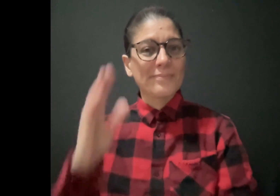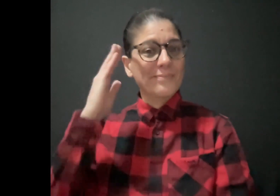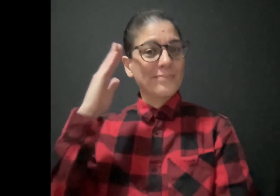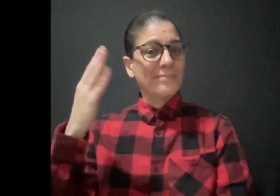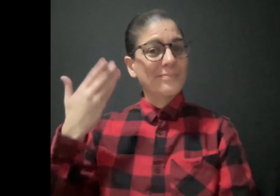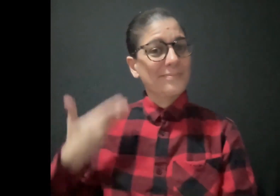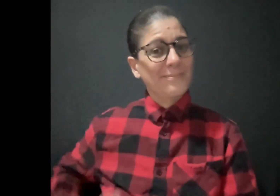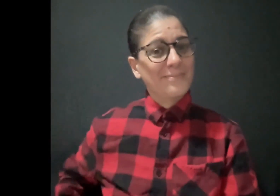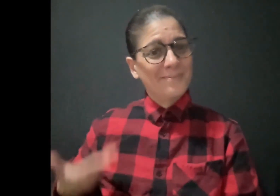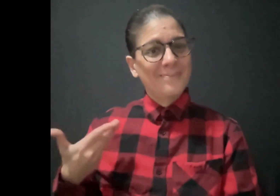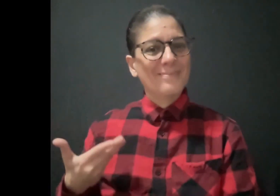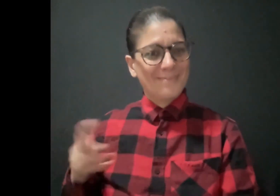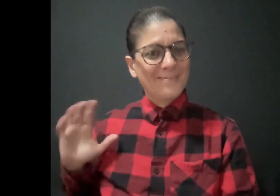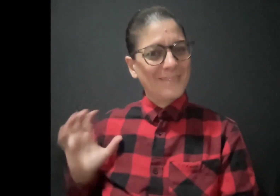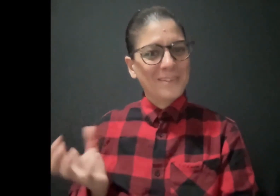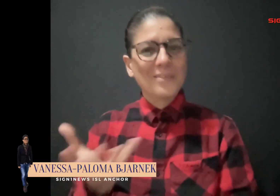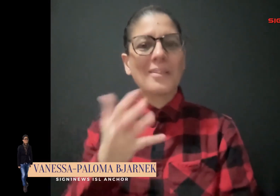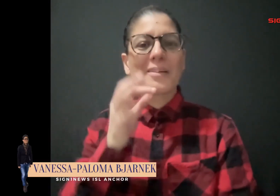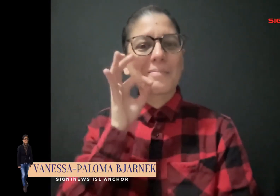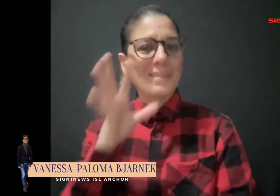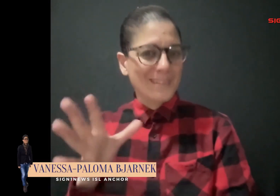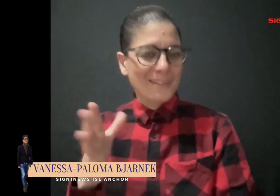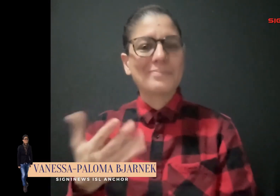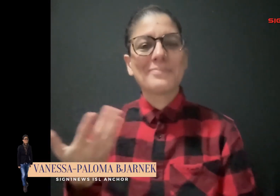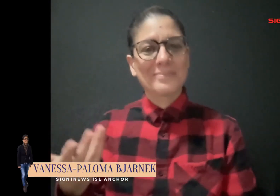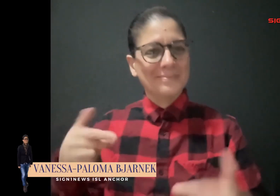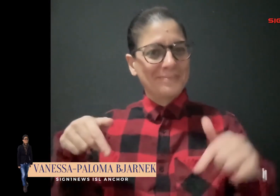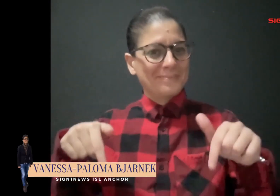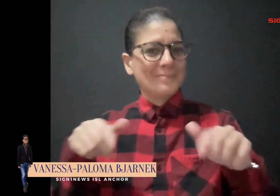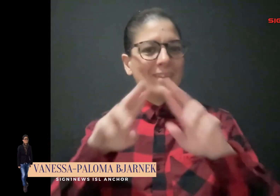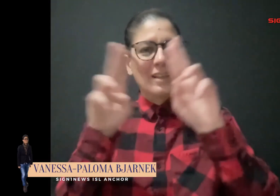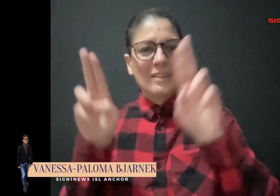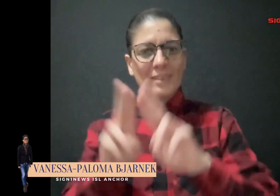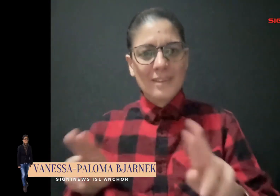Hello everyone I'm Sign1News anchor Vanessa Paloma Bjarnek here's a quick look at the